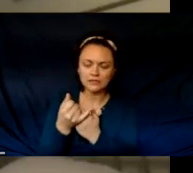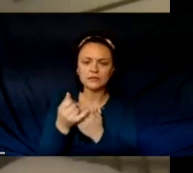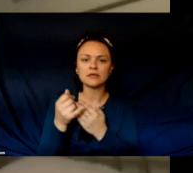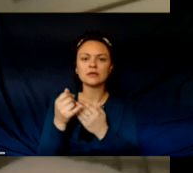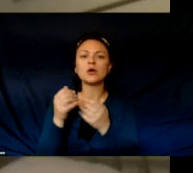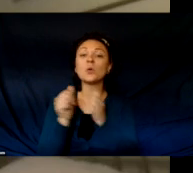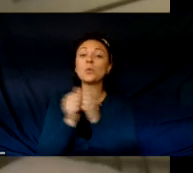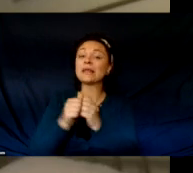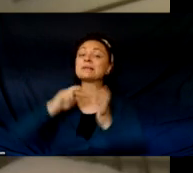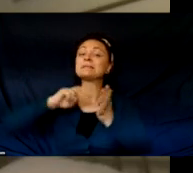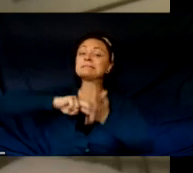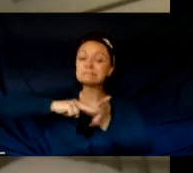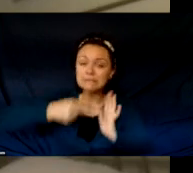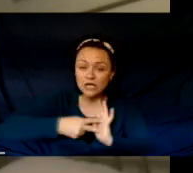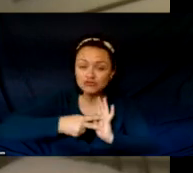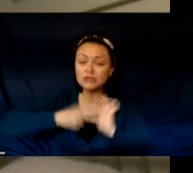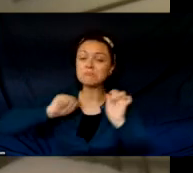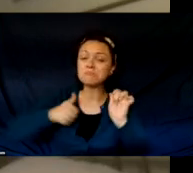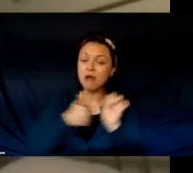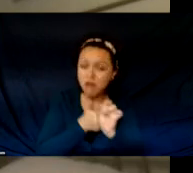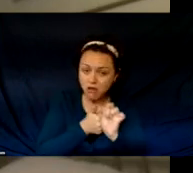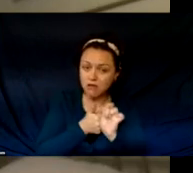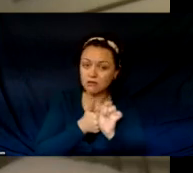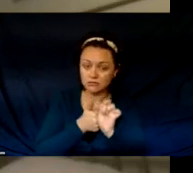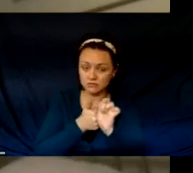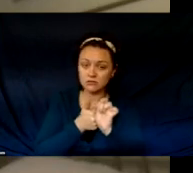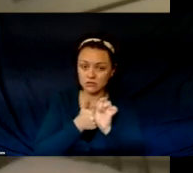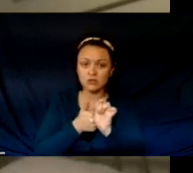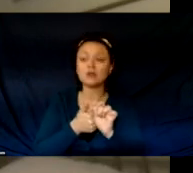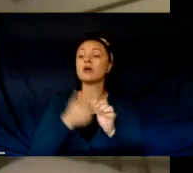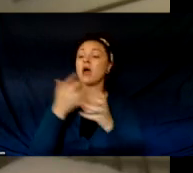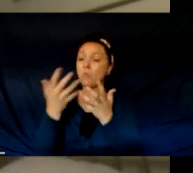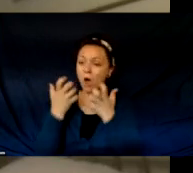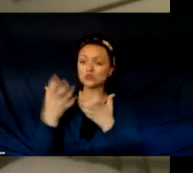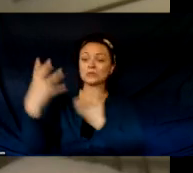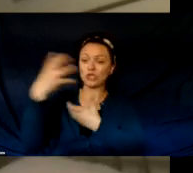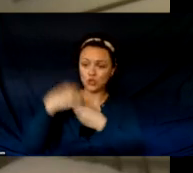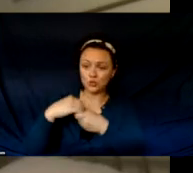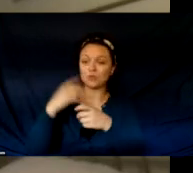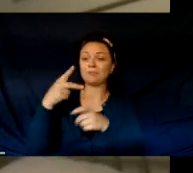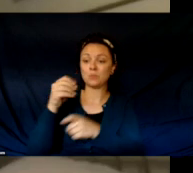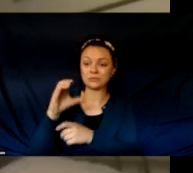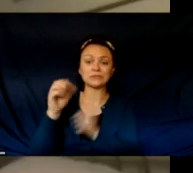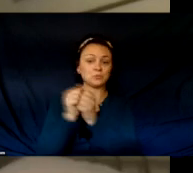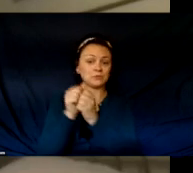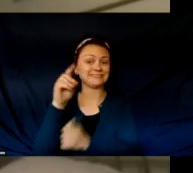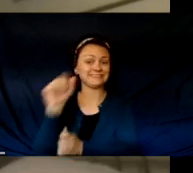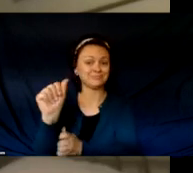including people of color, with disabilities in your research.